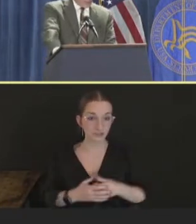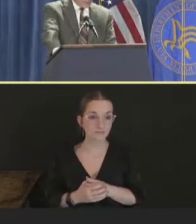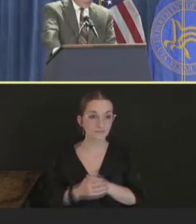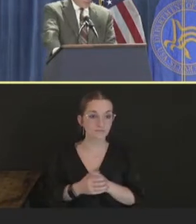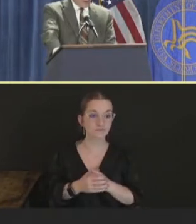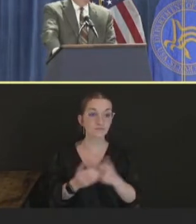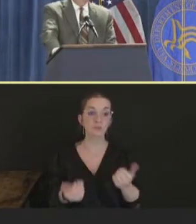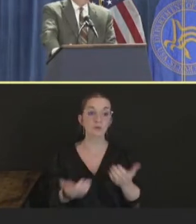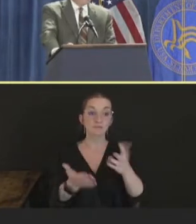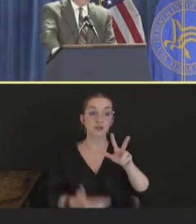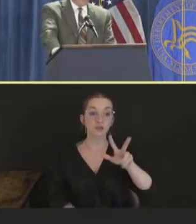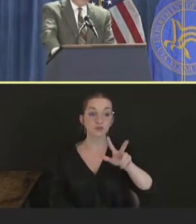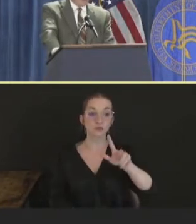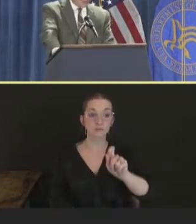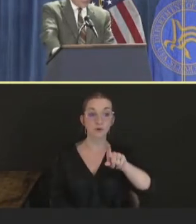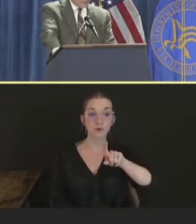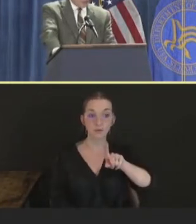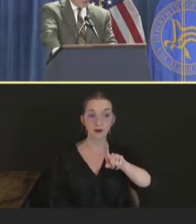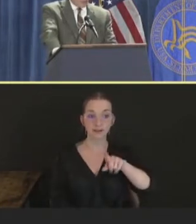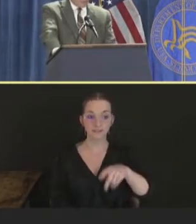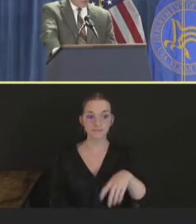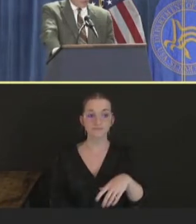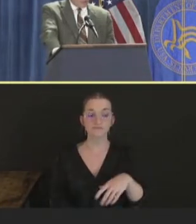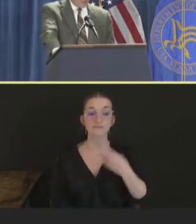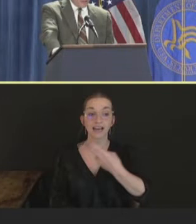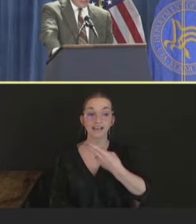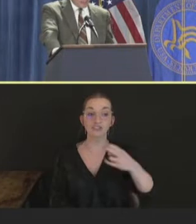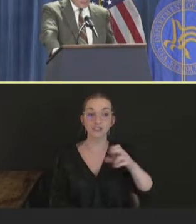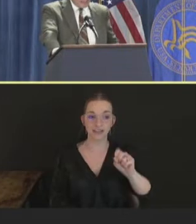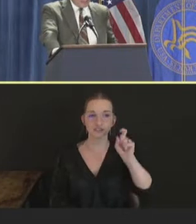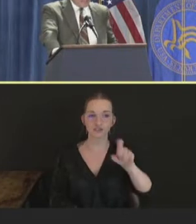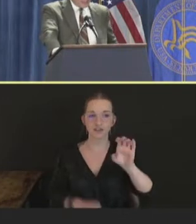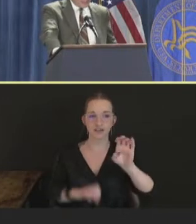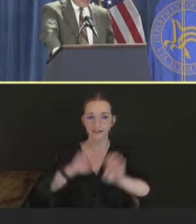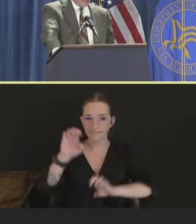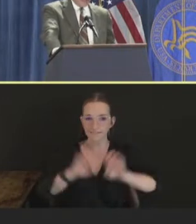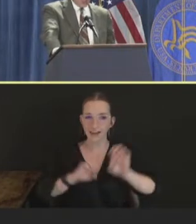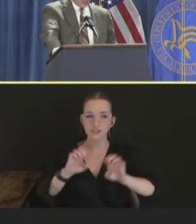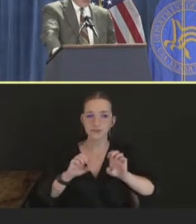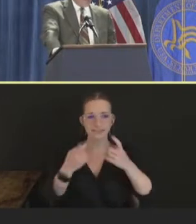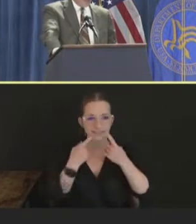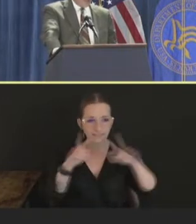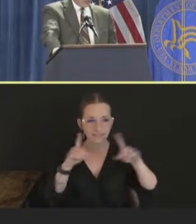Recommendation 3.1. The health and human services should evaluate the effectiveness of current messaging and